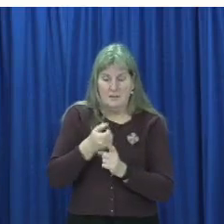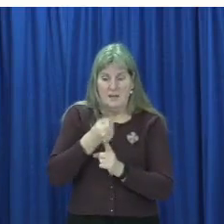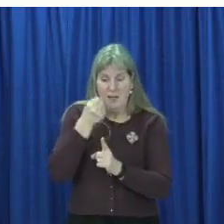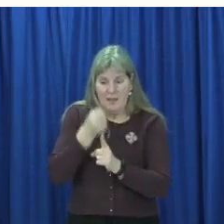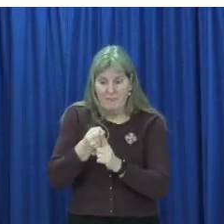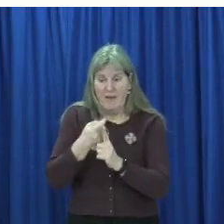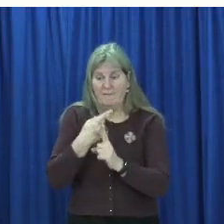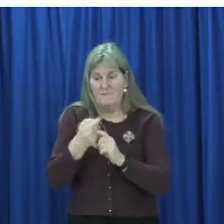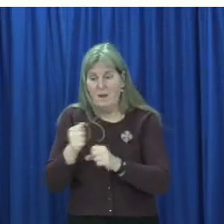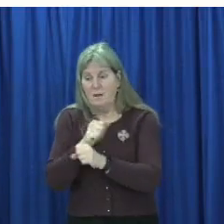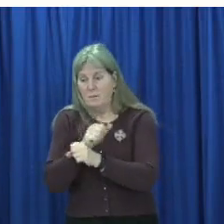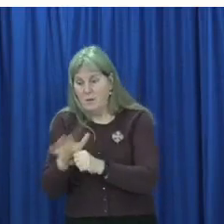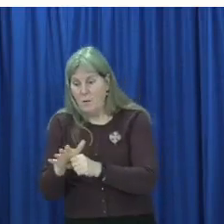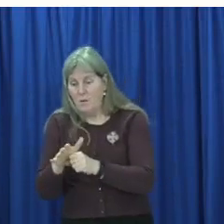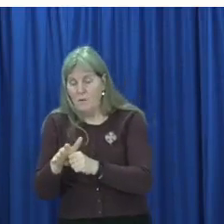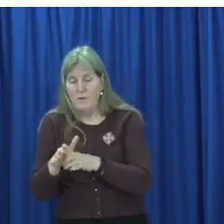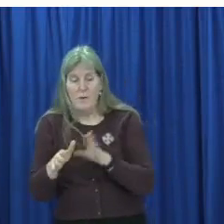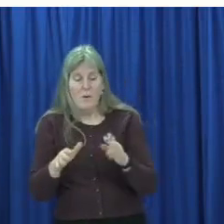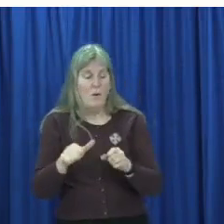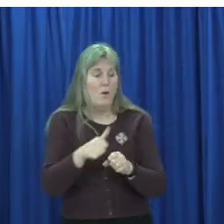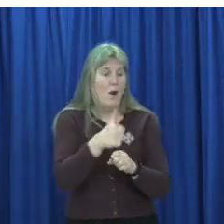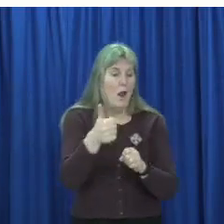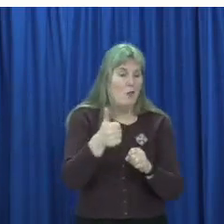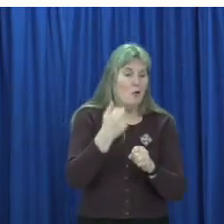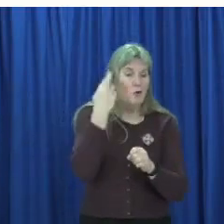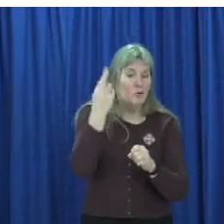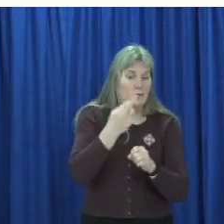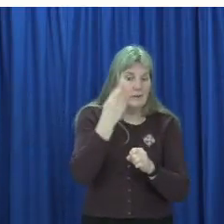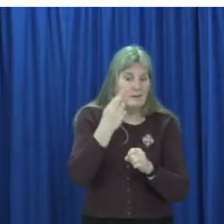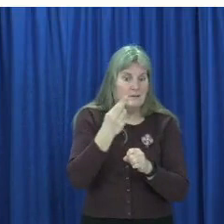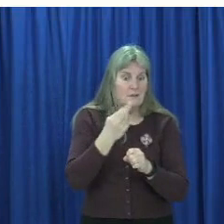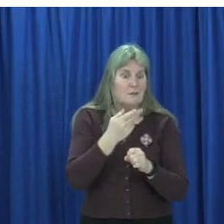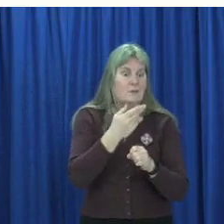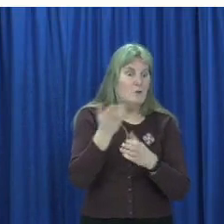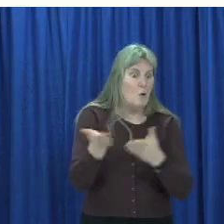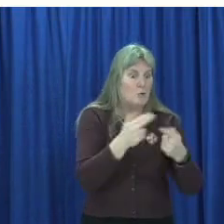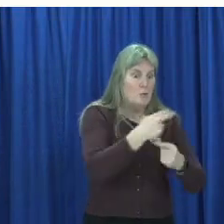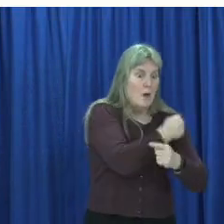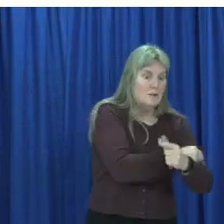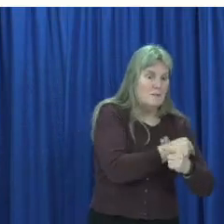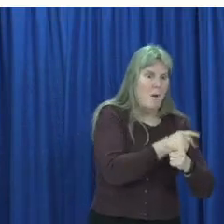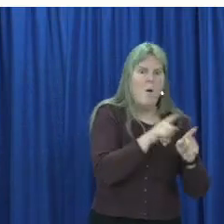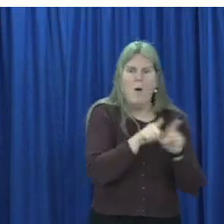with somebody who has, for another reason, but who also has COVID, these are some of the things that we want to include